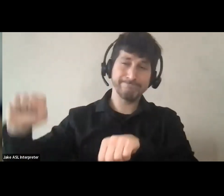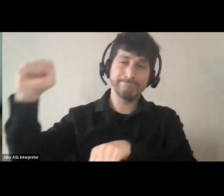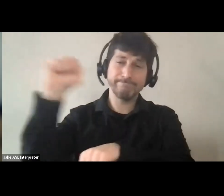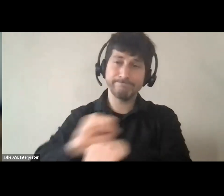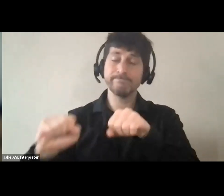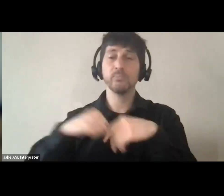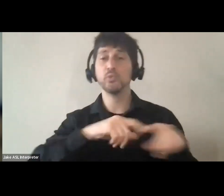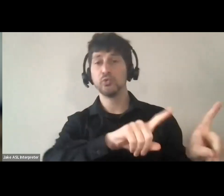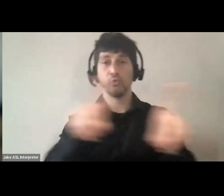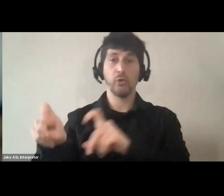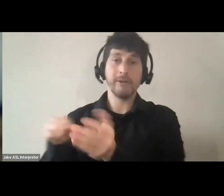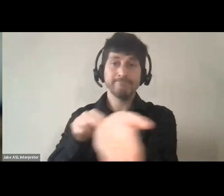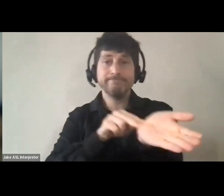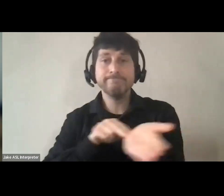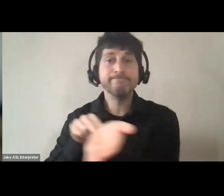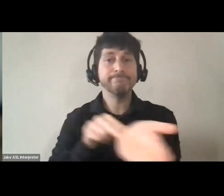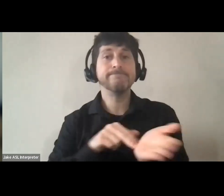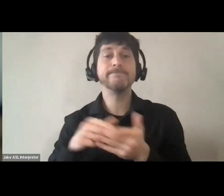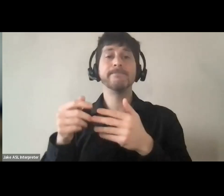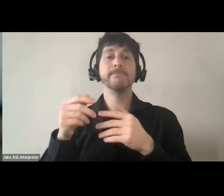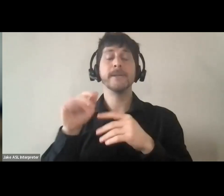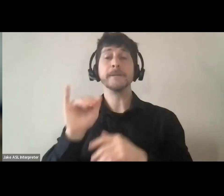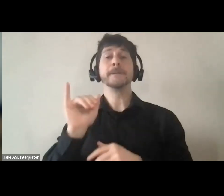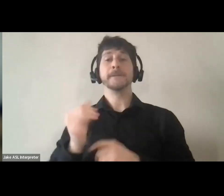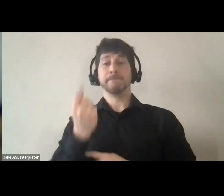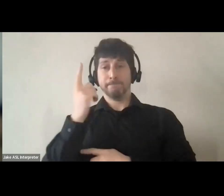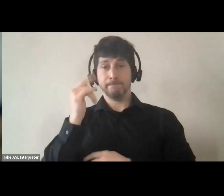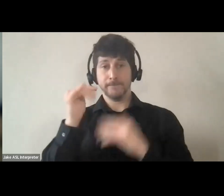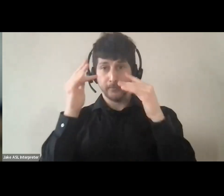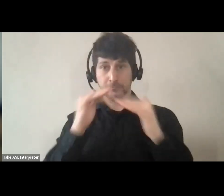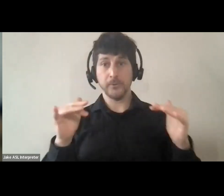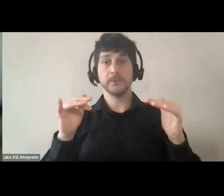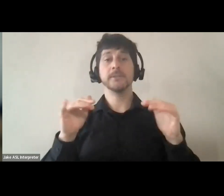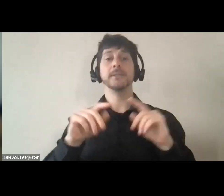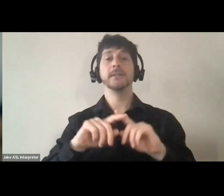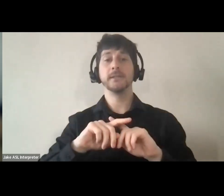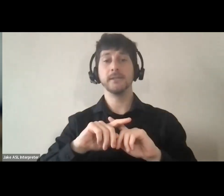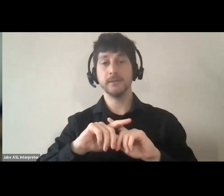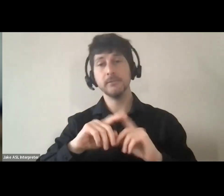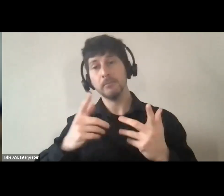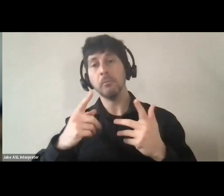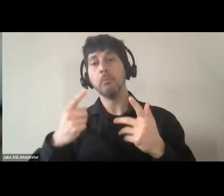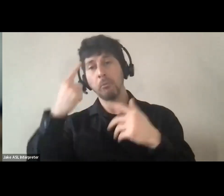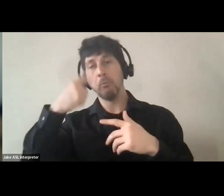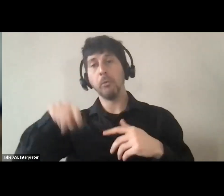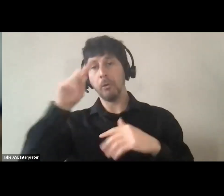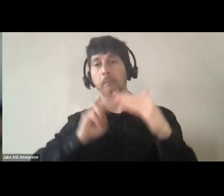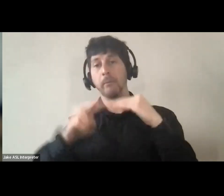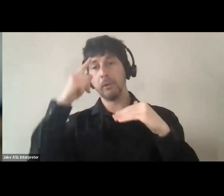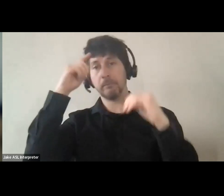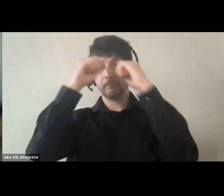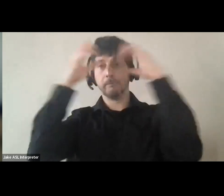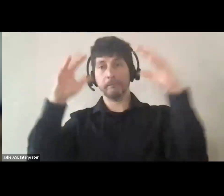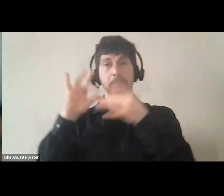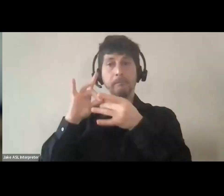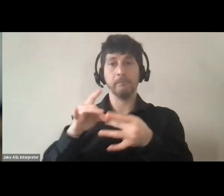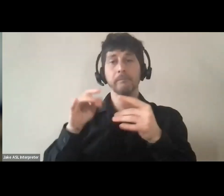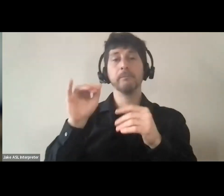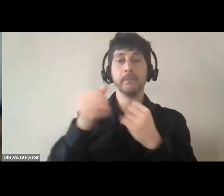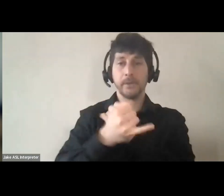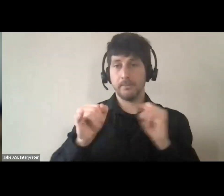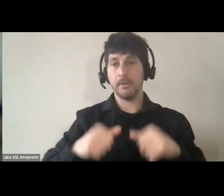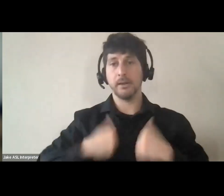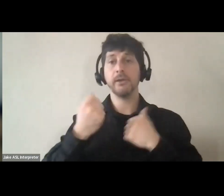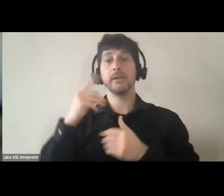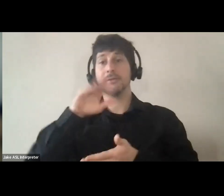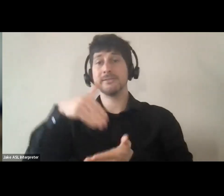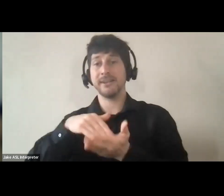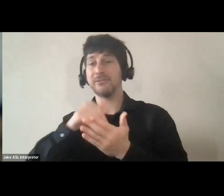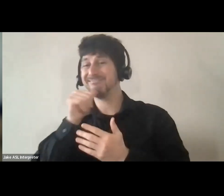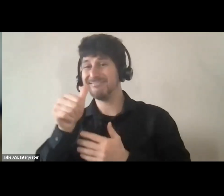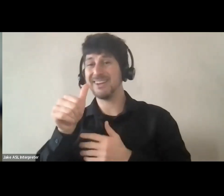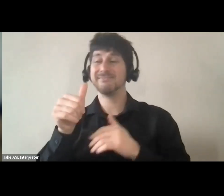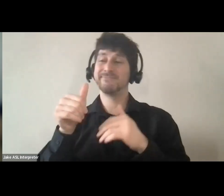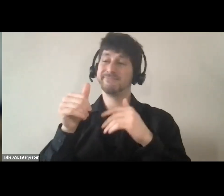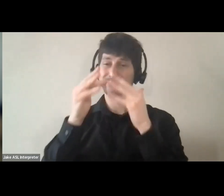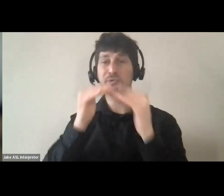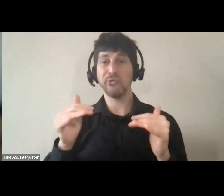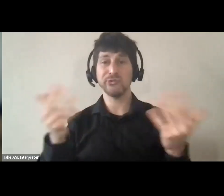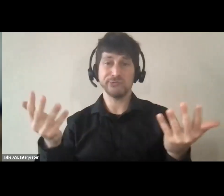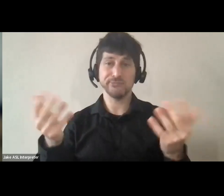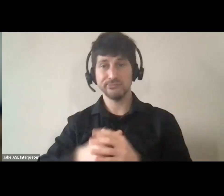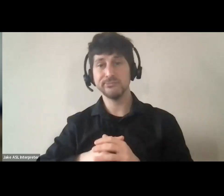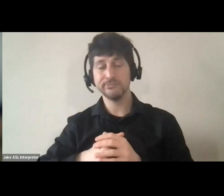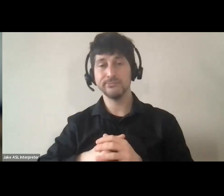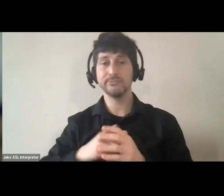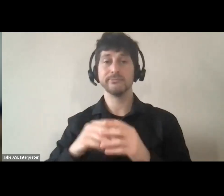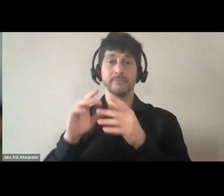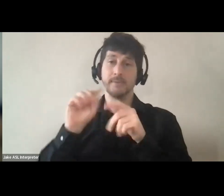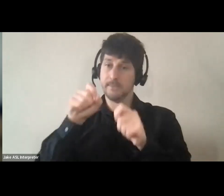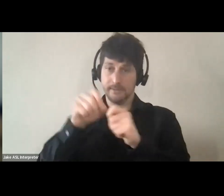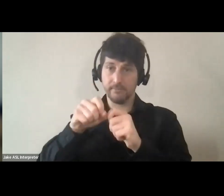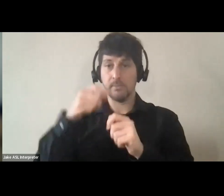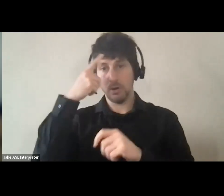This is something that the DEI committee, our diversity equity inclusion committee, has been working on for a couple of years now.